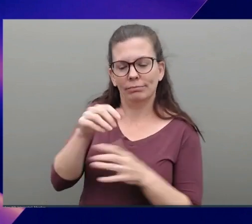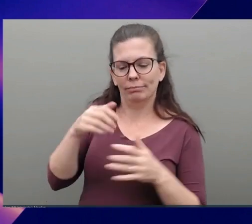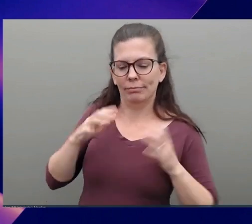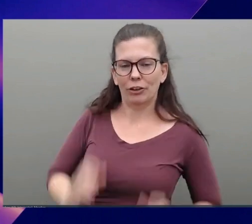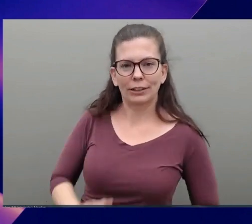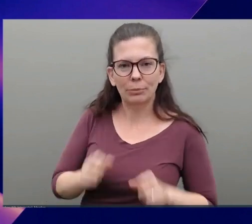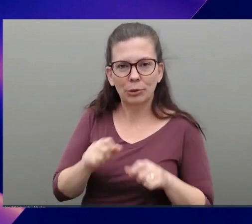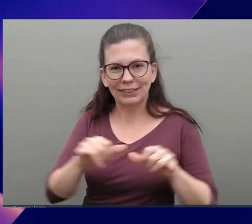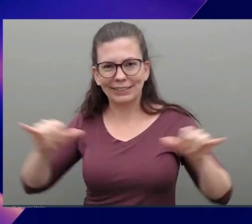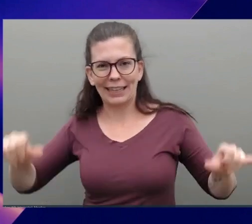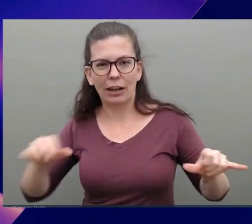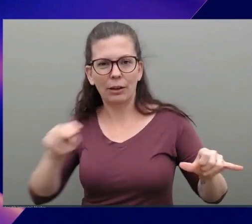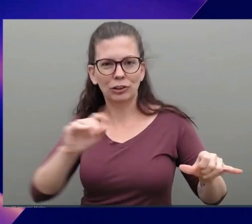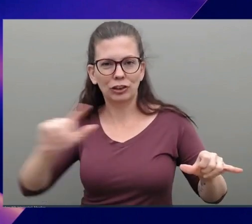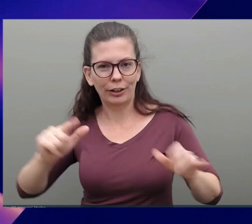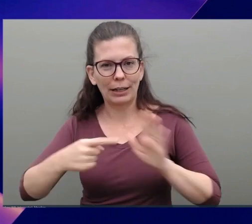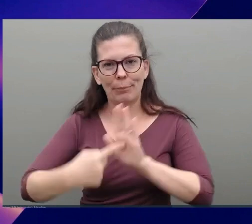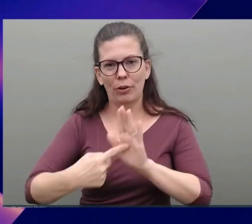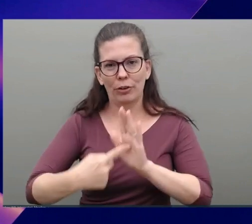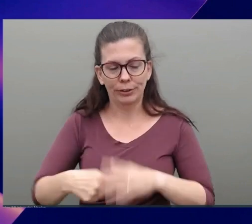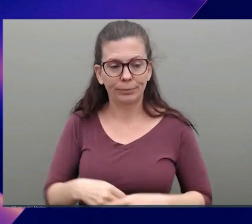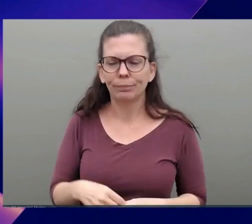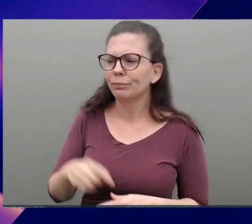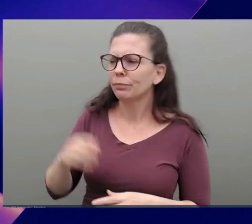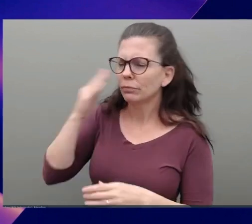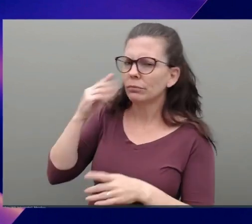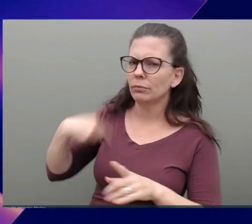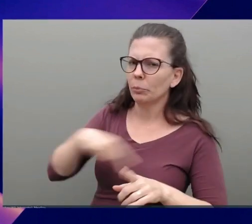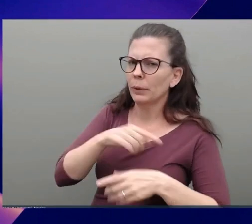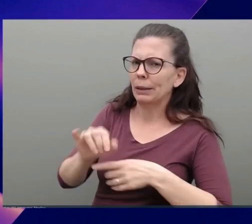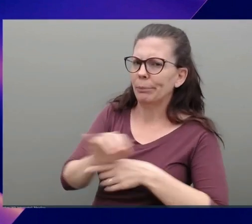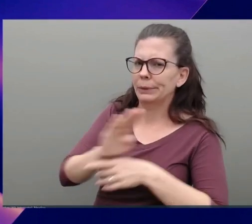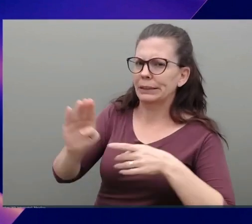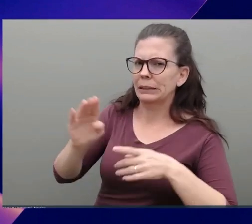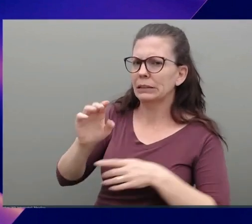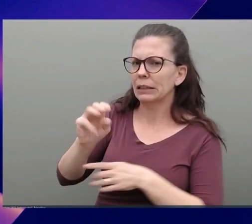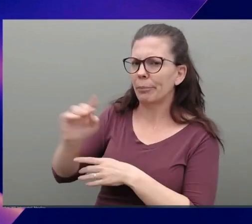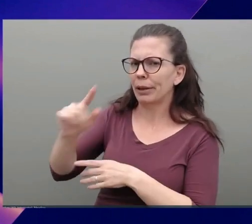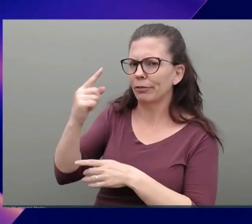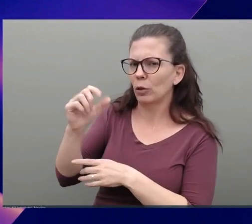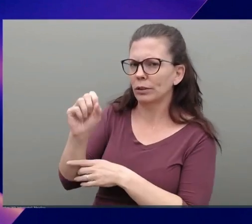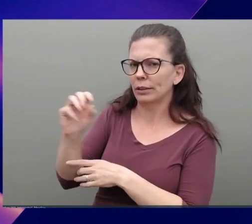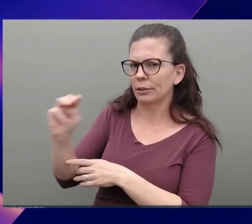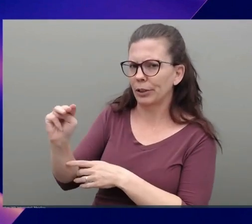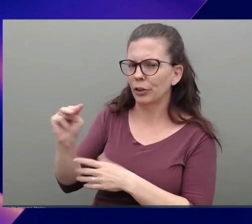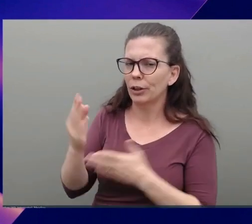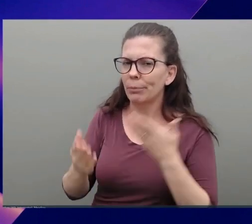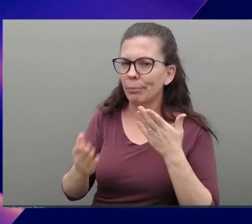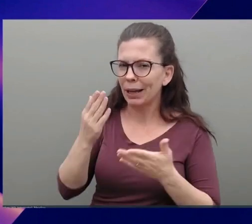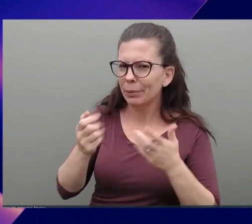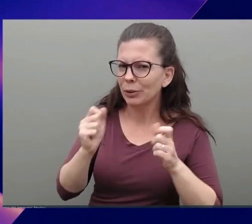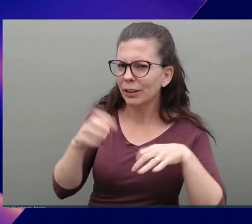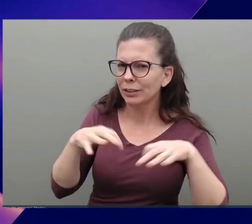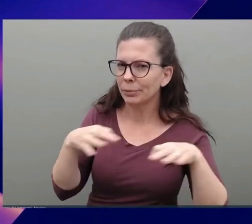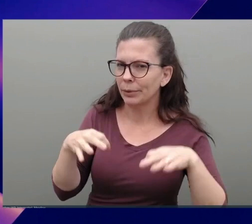So, I know we're talking about industrializing ML through SageMaker. Maybe unpack what that means. Yeah.